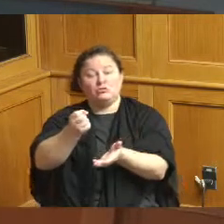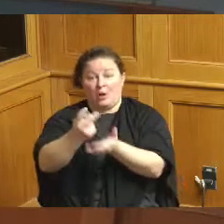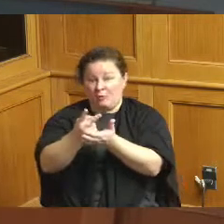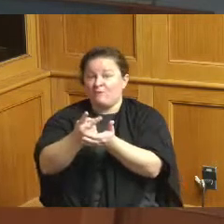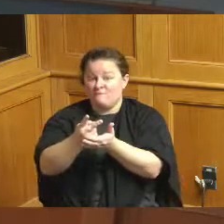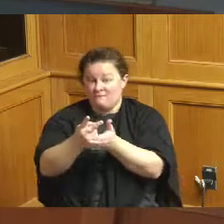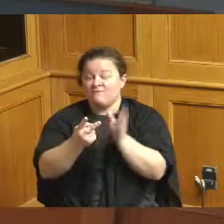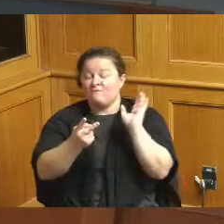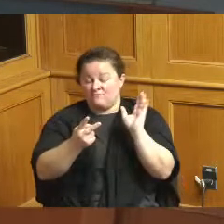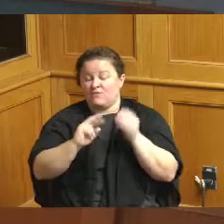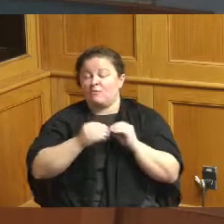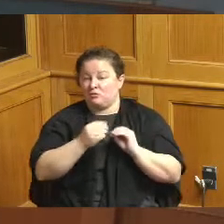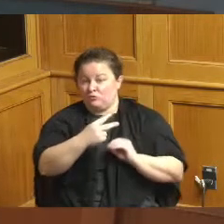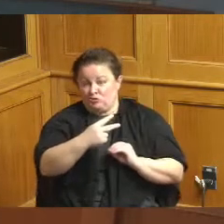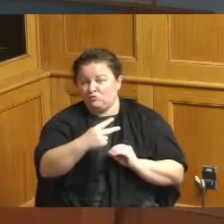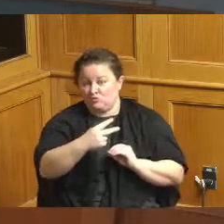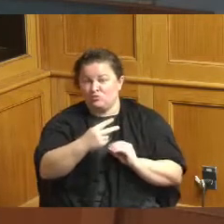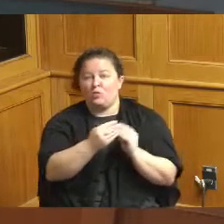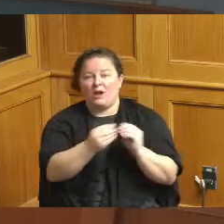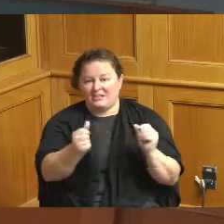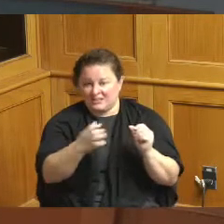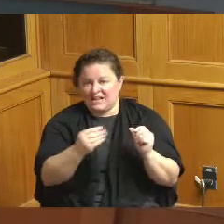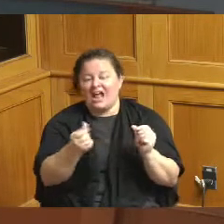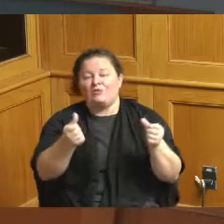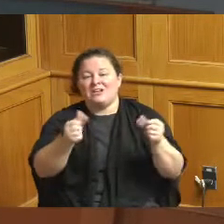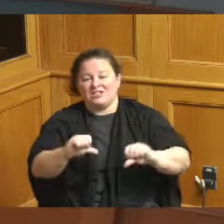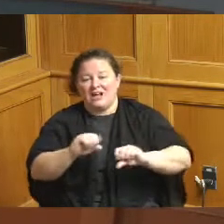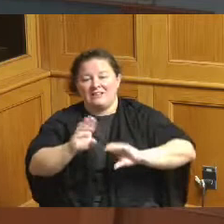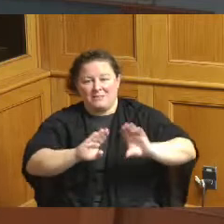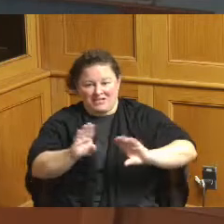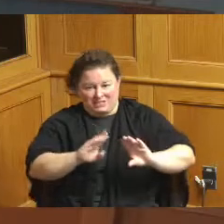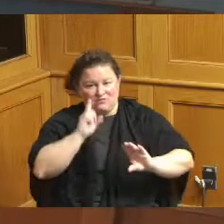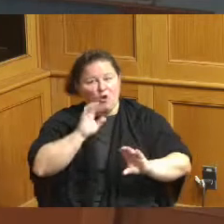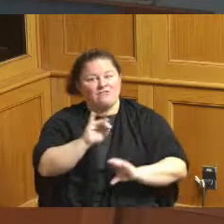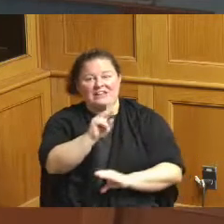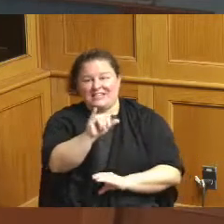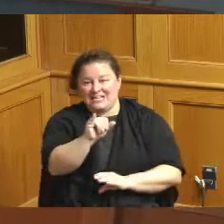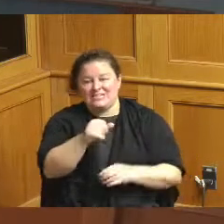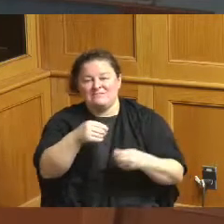item two the resolution to reject the bids received fulfilling market garage second